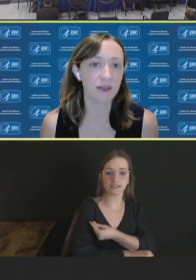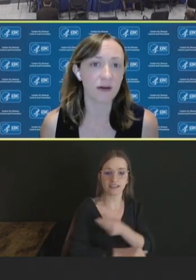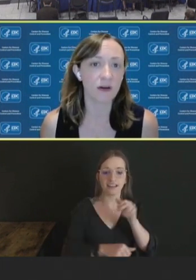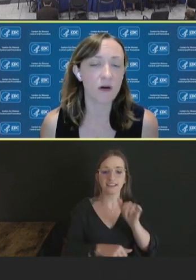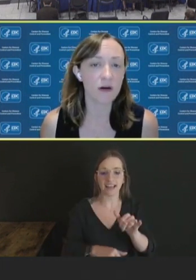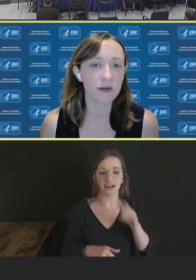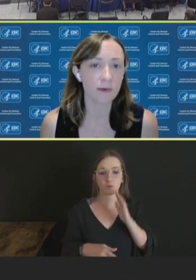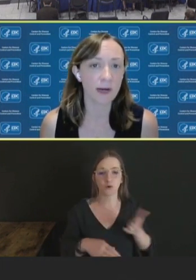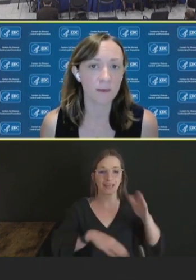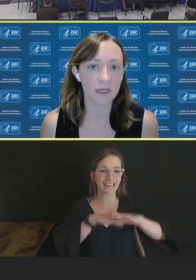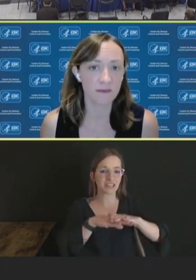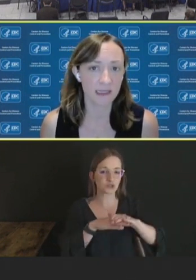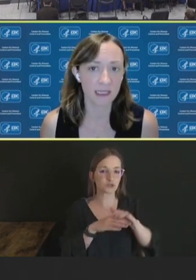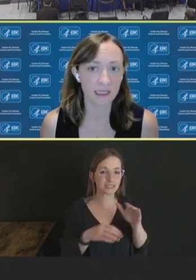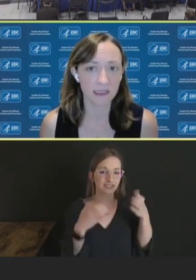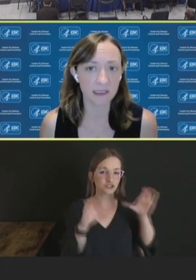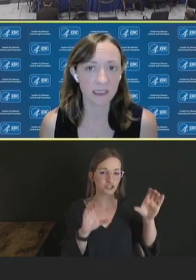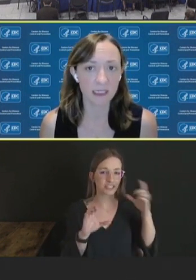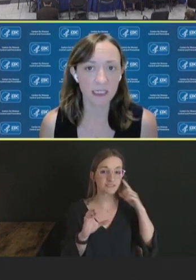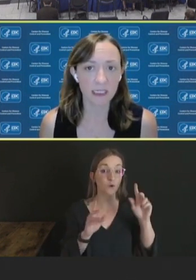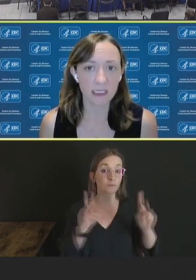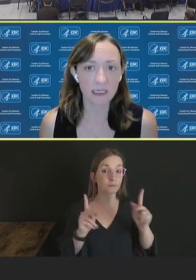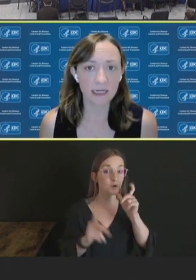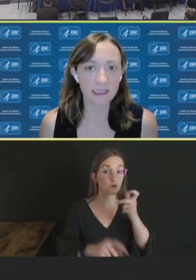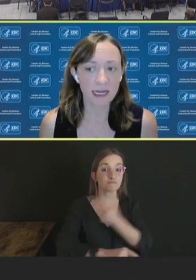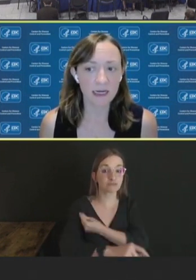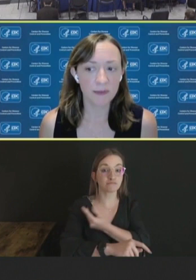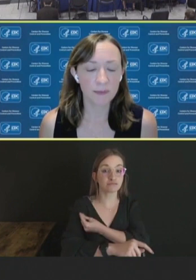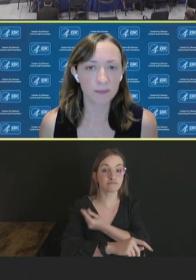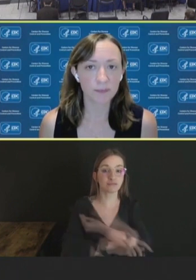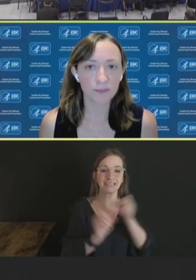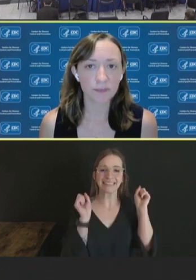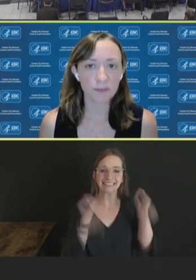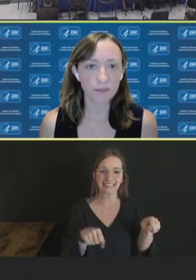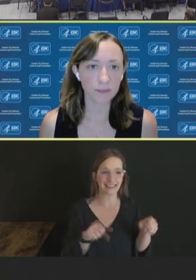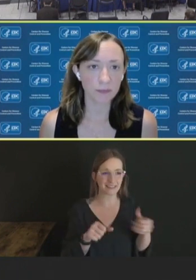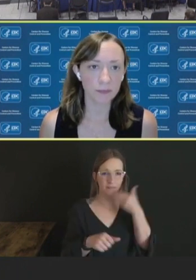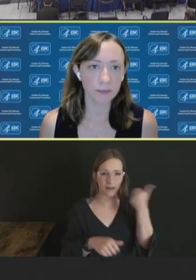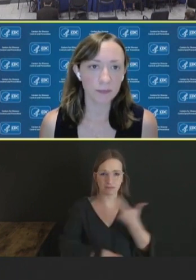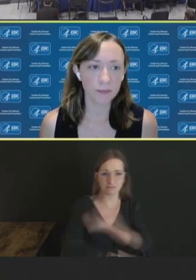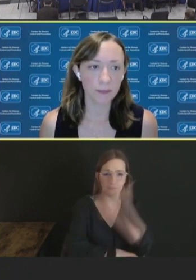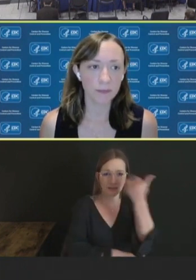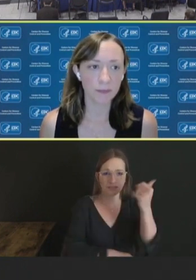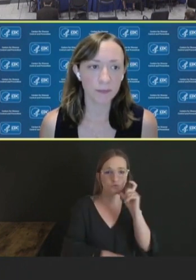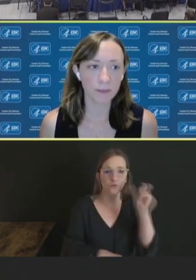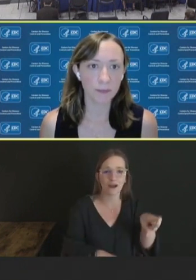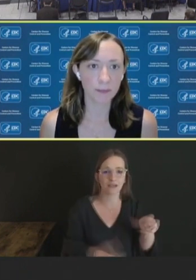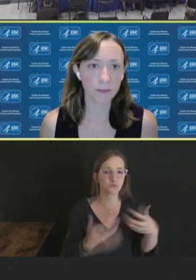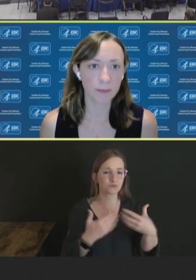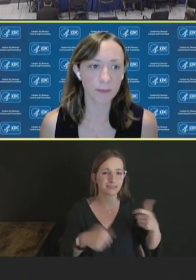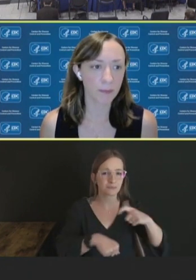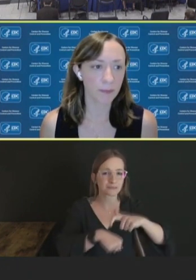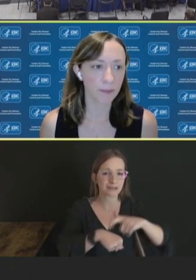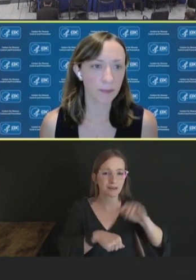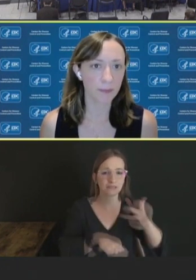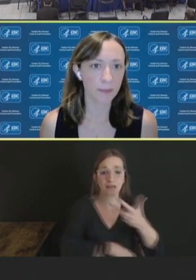on all their recommended vaccines. Next slide.